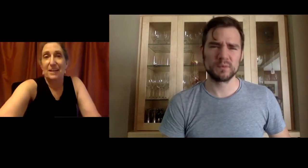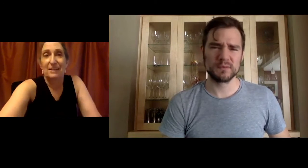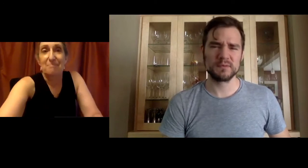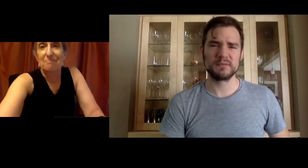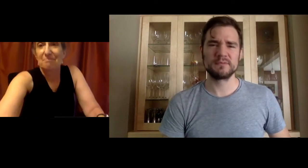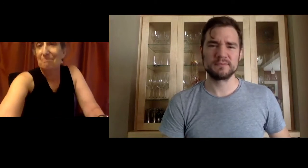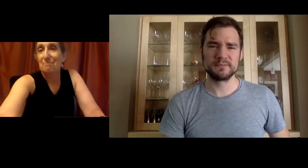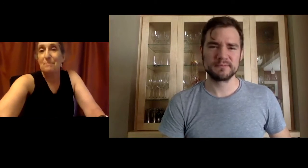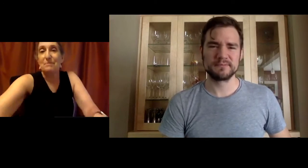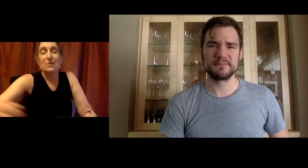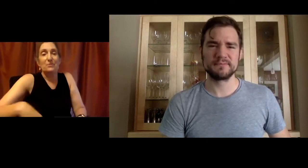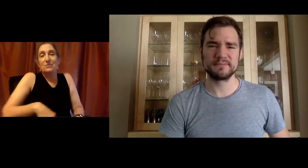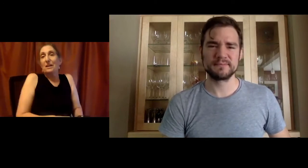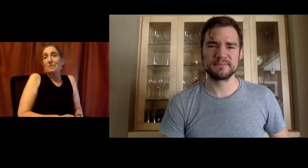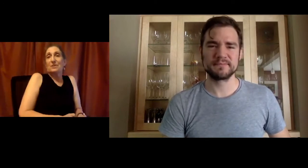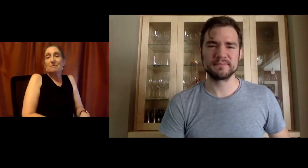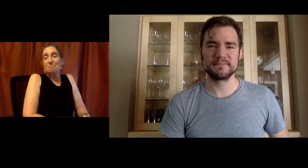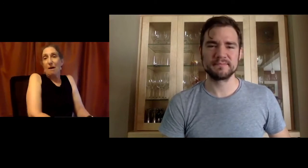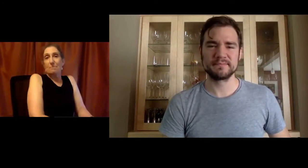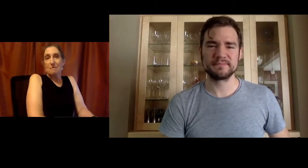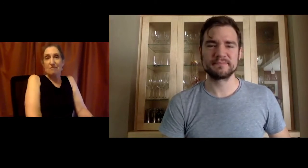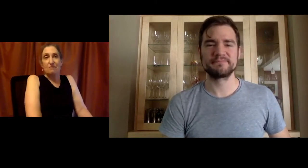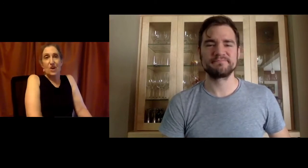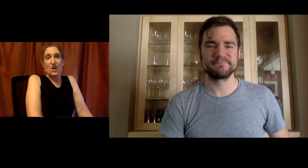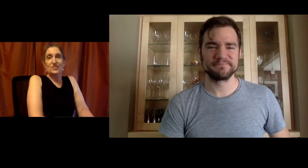and people have been going through the neighborhood and popping them off of cars.